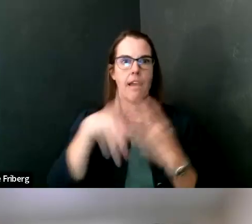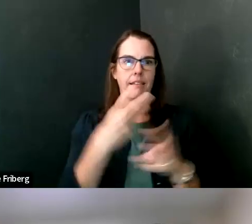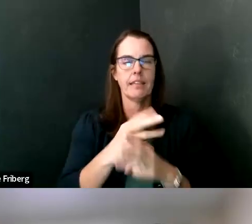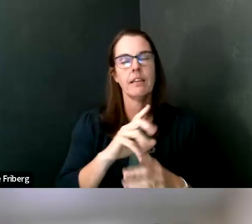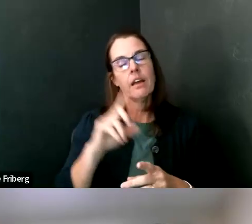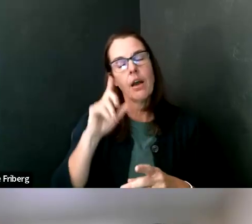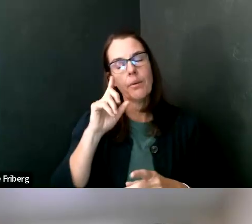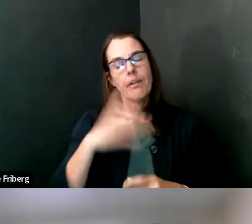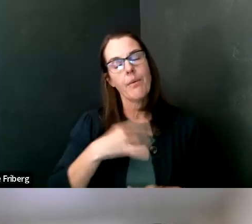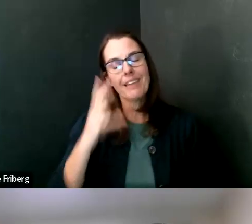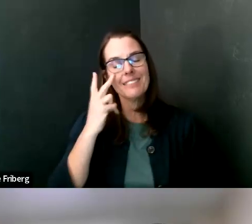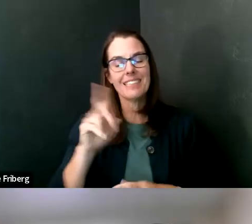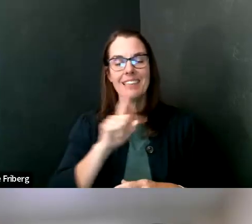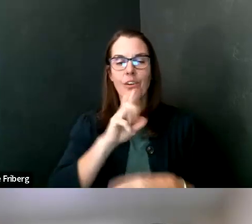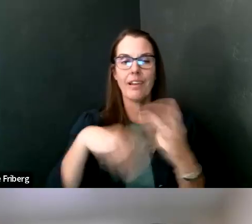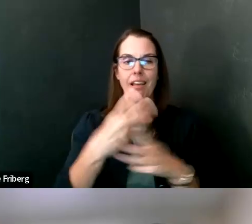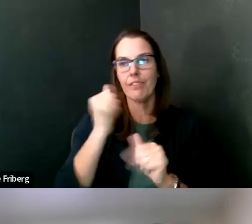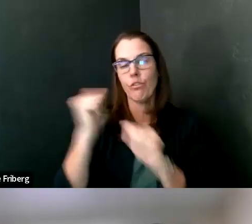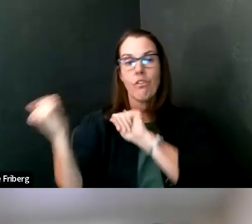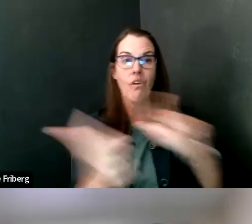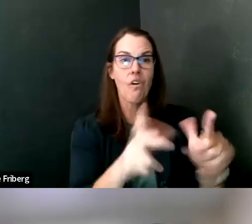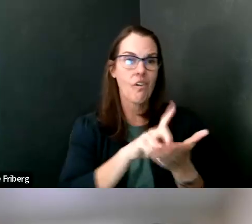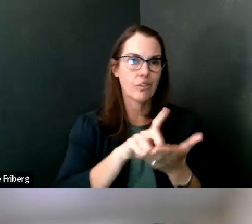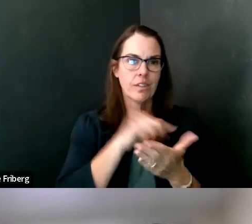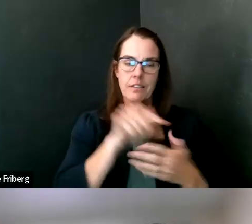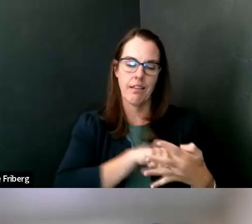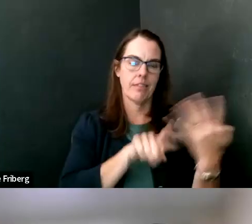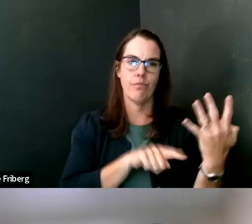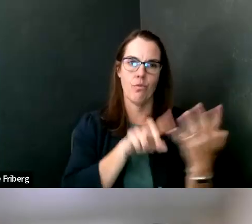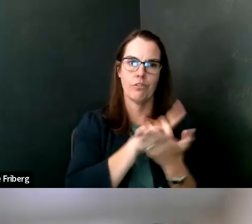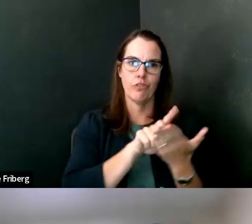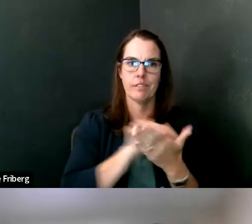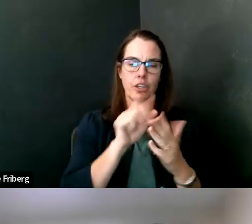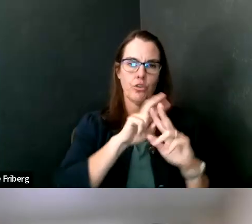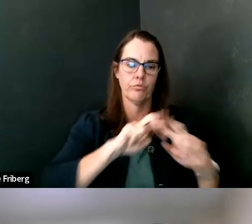for all drugs, for all of Grenadines, and not just the four drugs that you guys looked at. So,